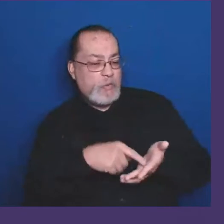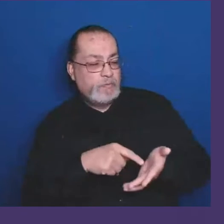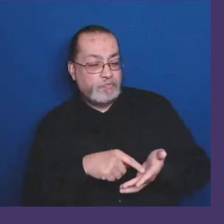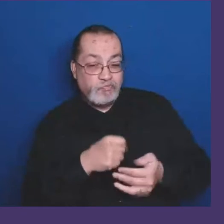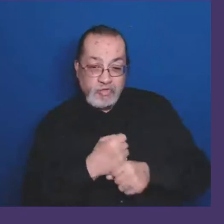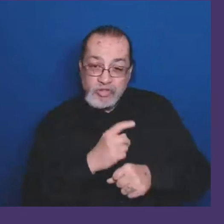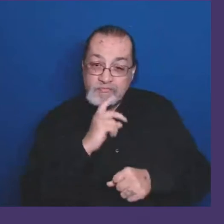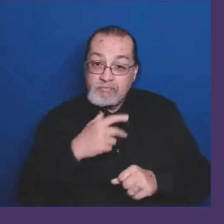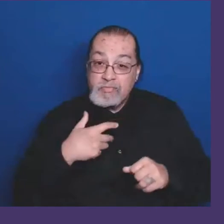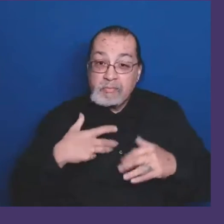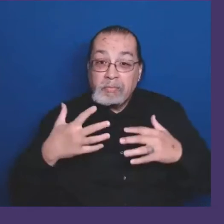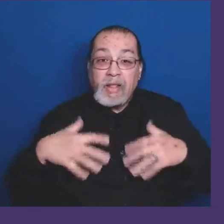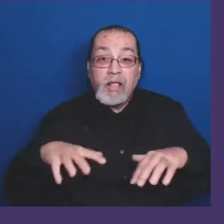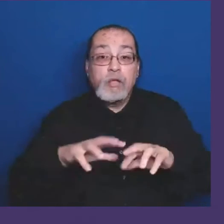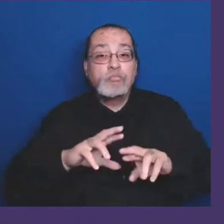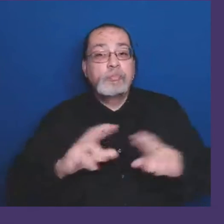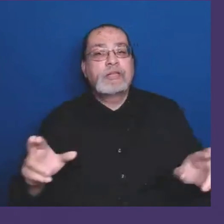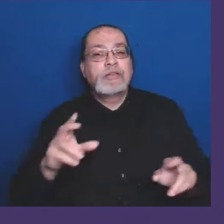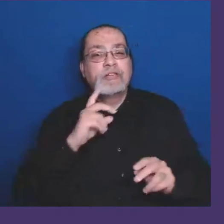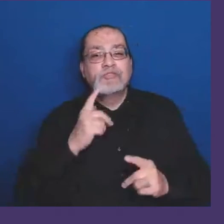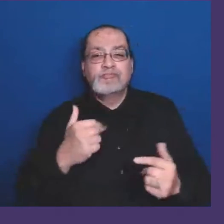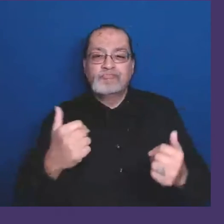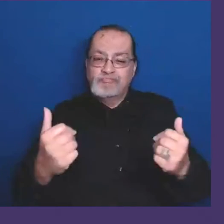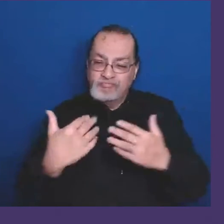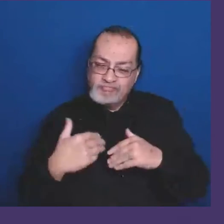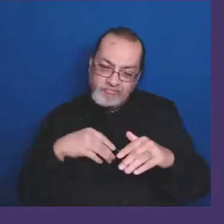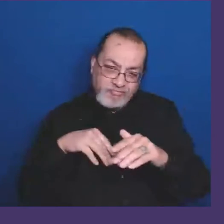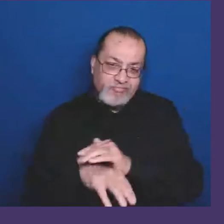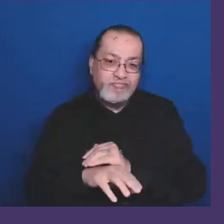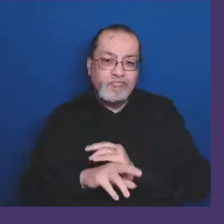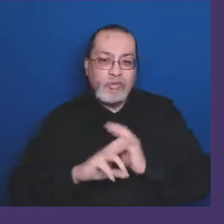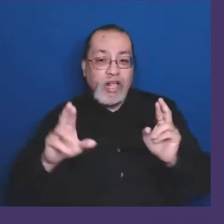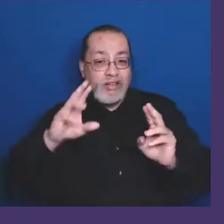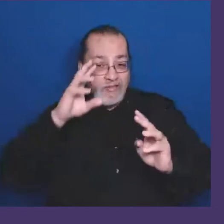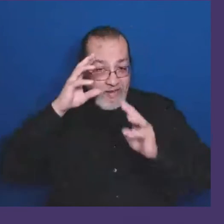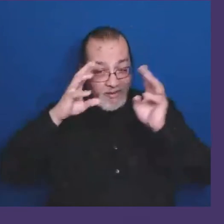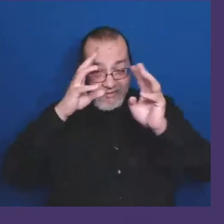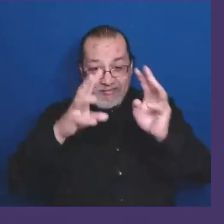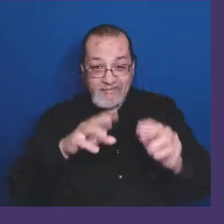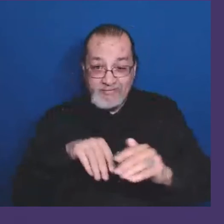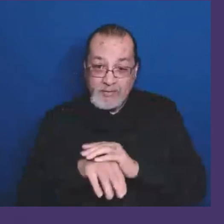in these accessible environments. We use the best of technology.